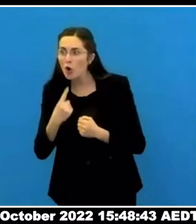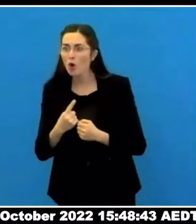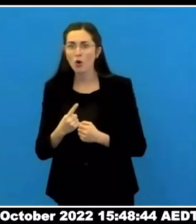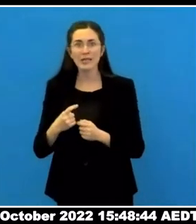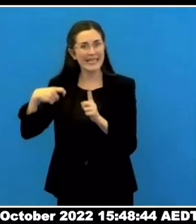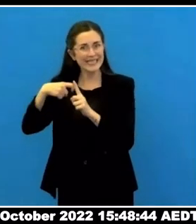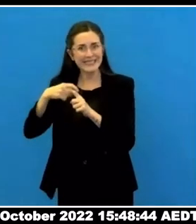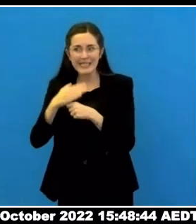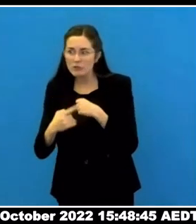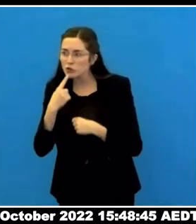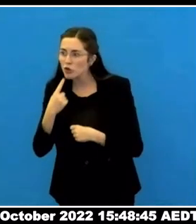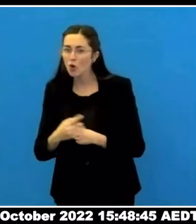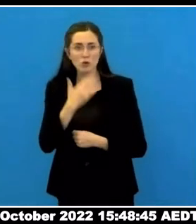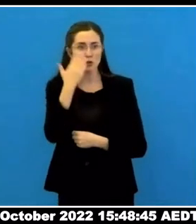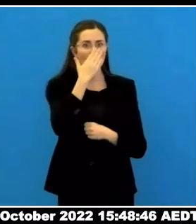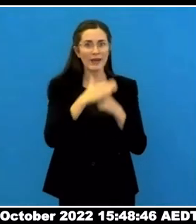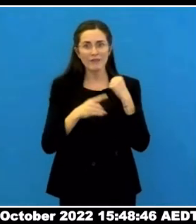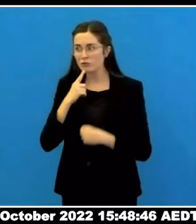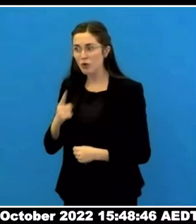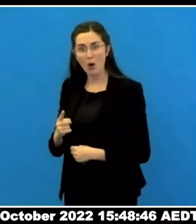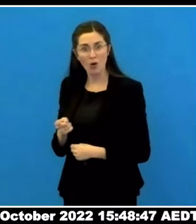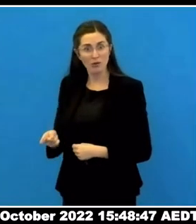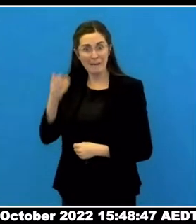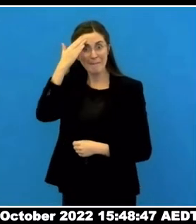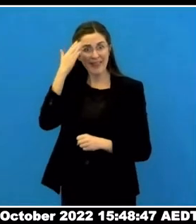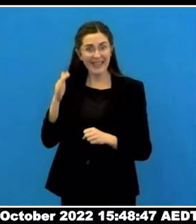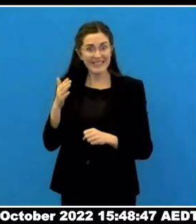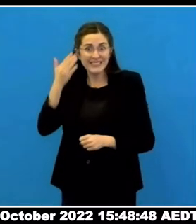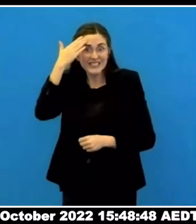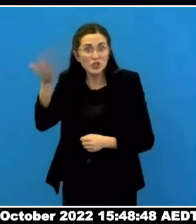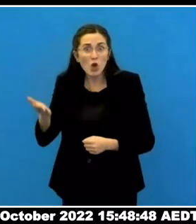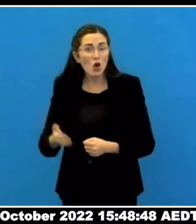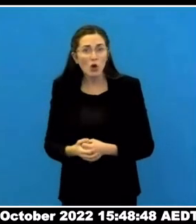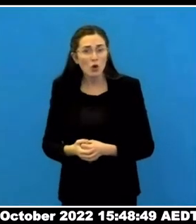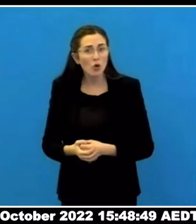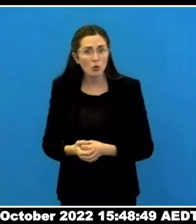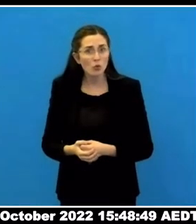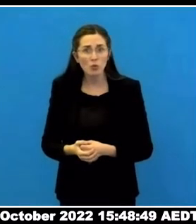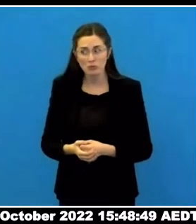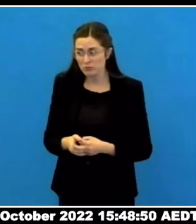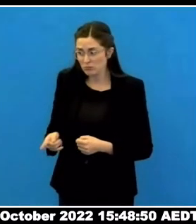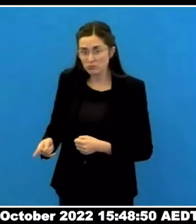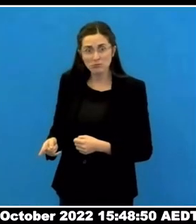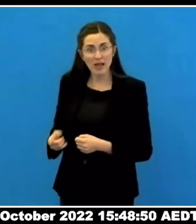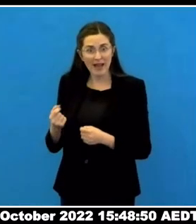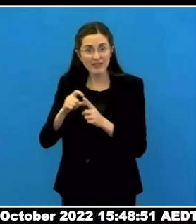So, how can she go and search for the support if she don't know that this is a disability?